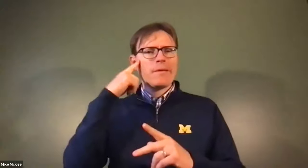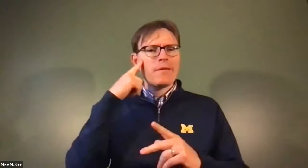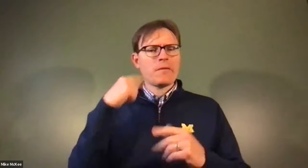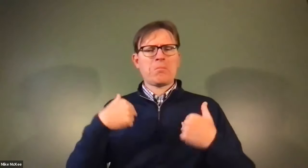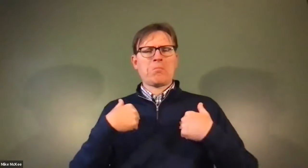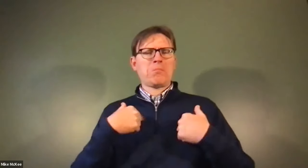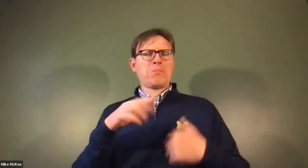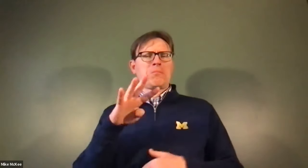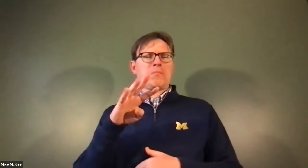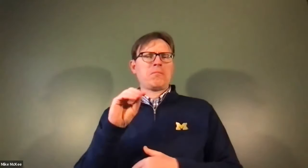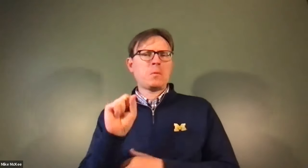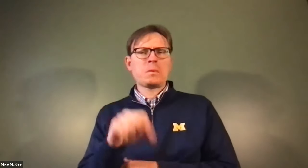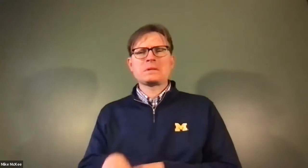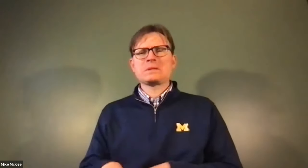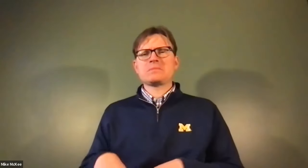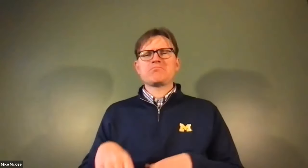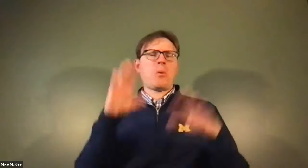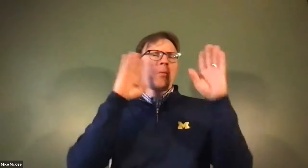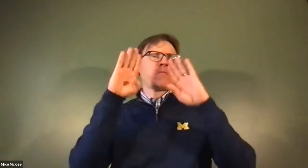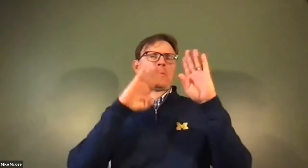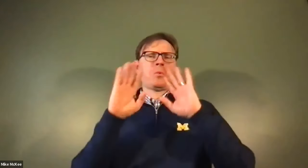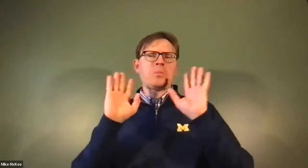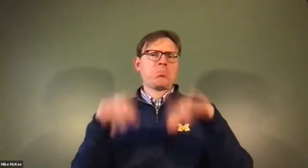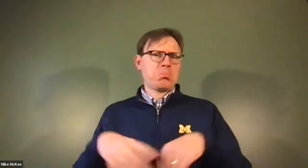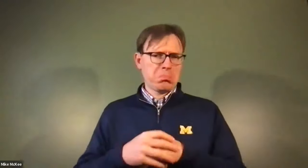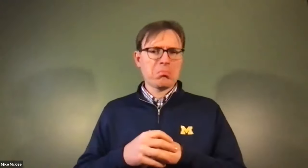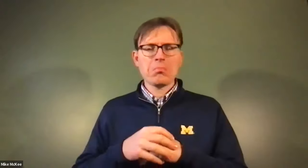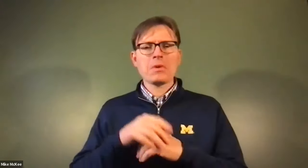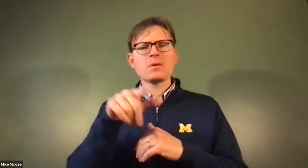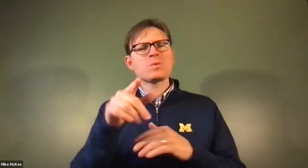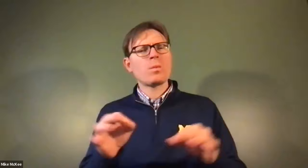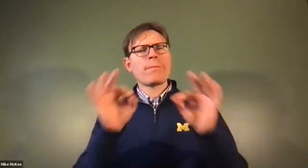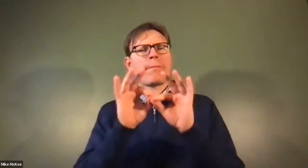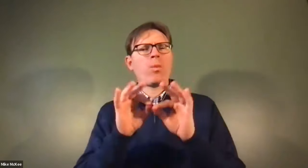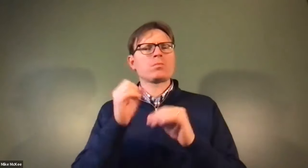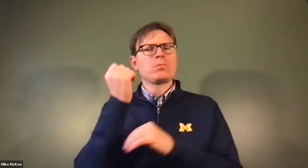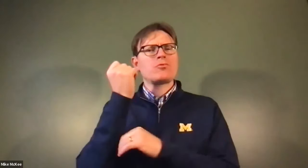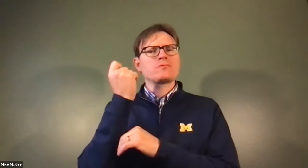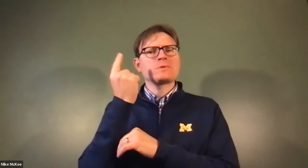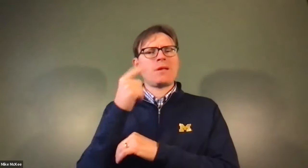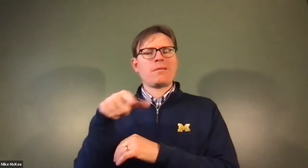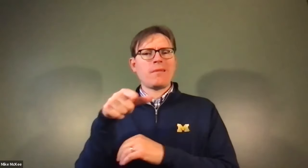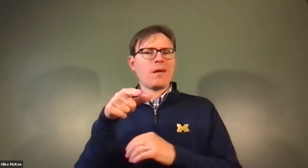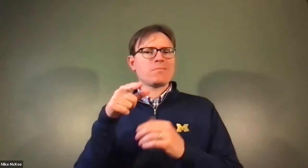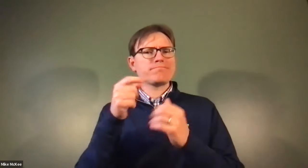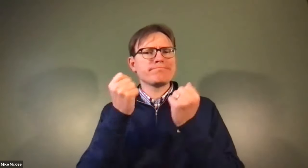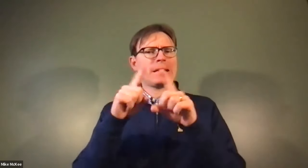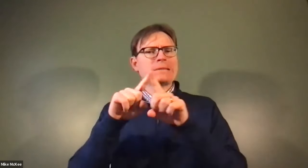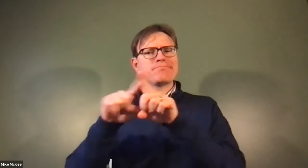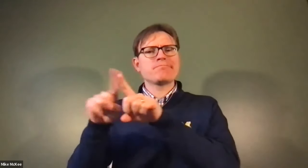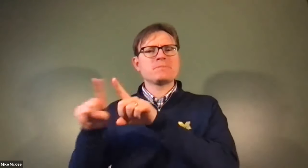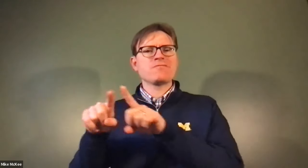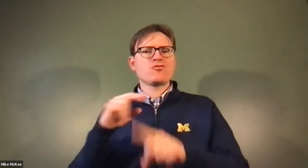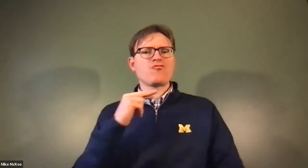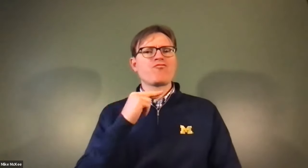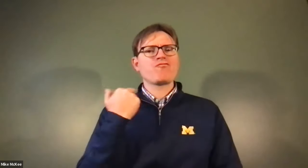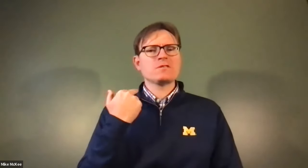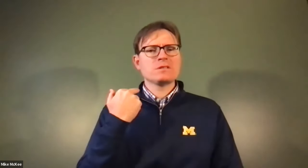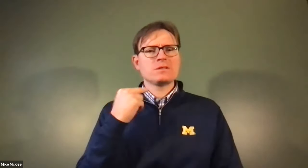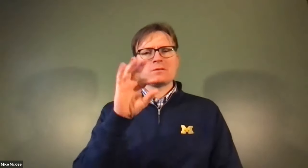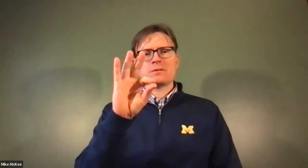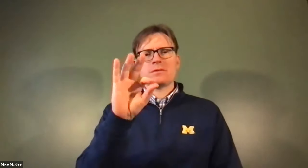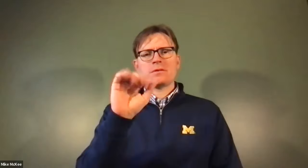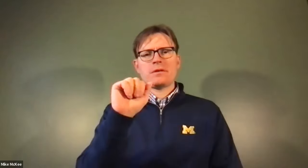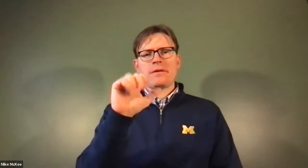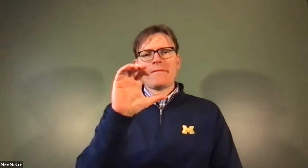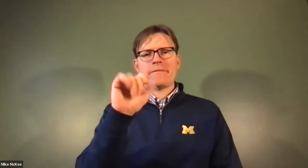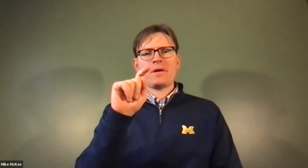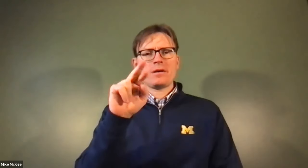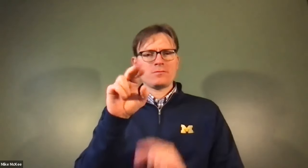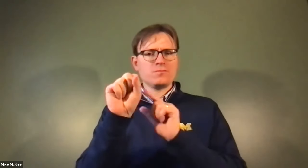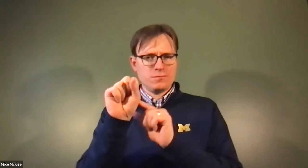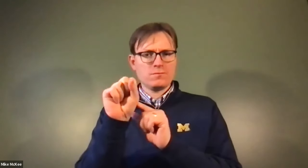James Cech: You know, sometimes people think i'm in my 40s I don't have to worry about any of this stuff but it's important to realize that there are many different risk factors.